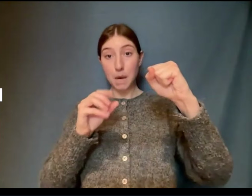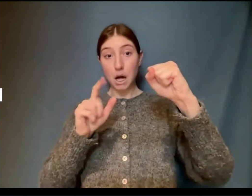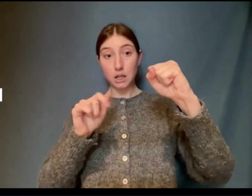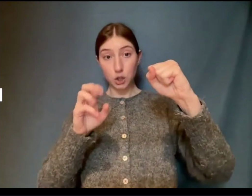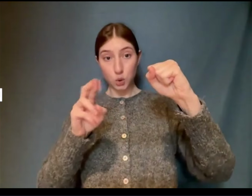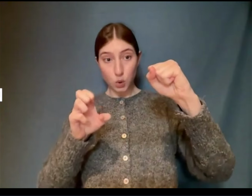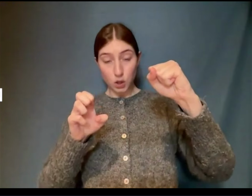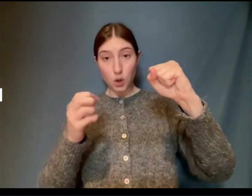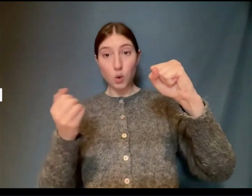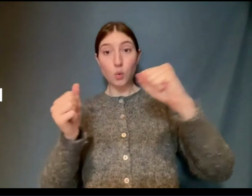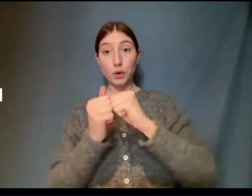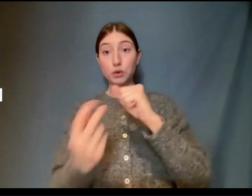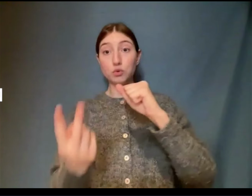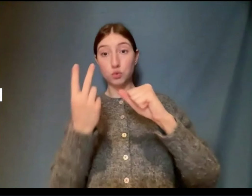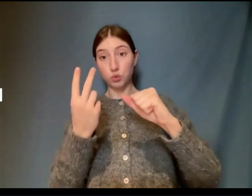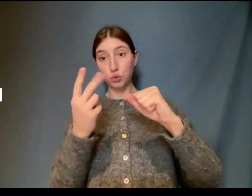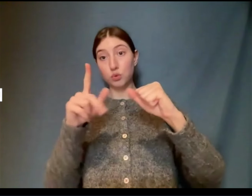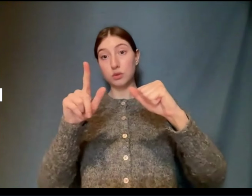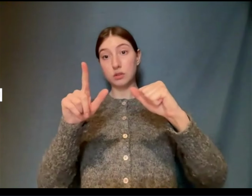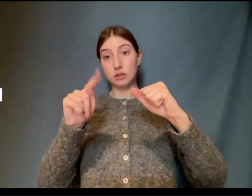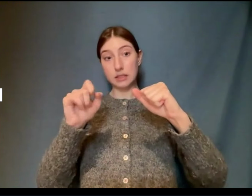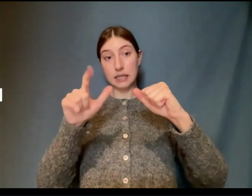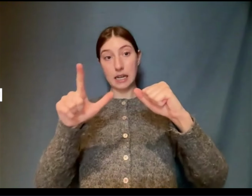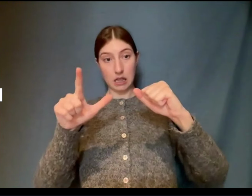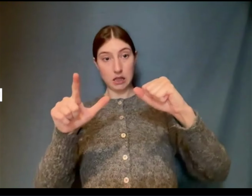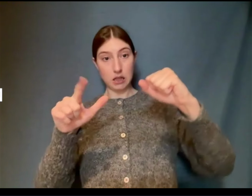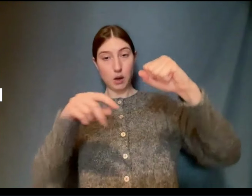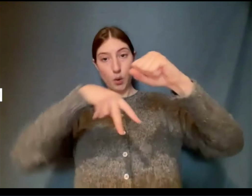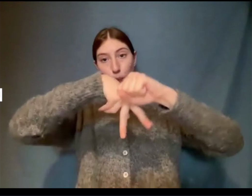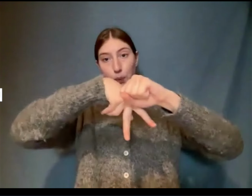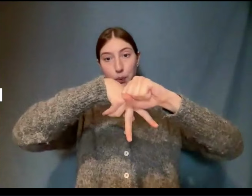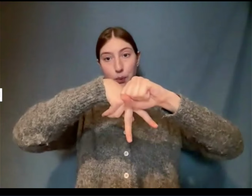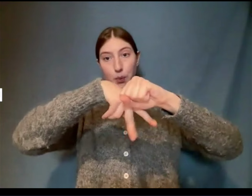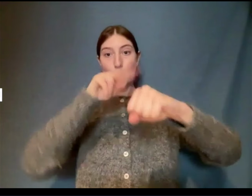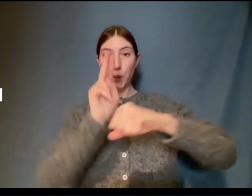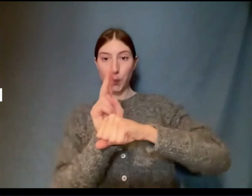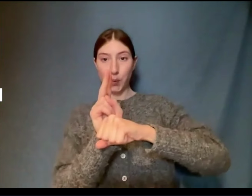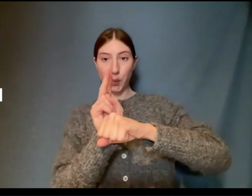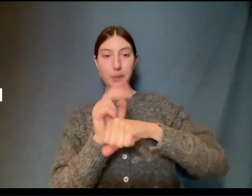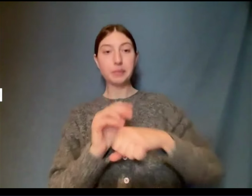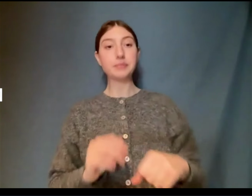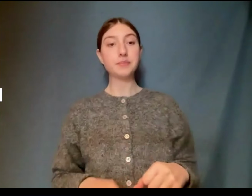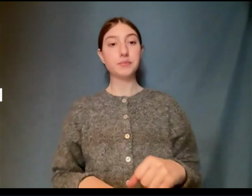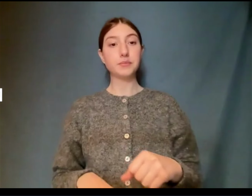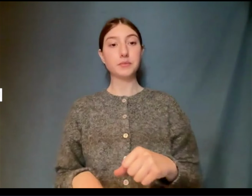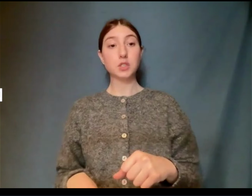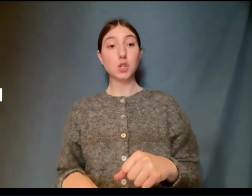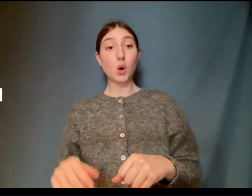it's a lipid with a phosphate group attached. So instead of three fatty acids, you have two fatty